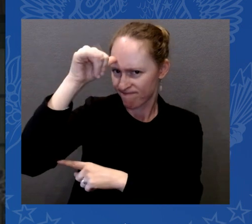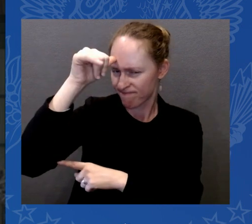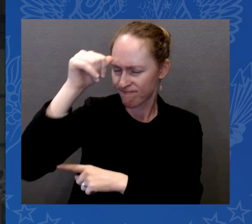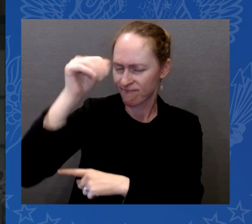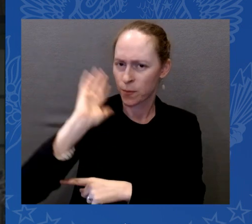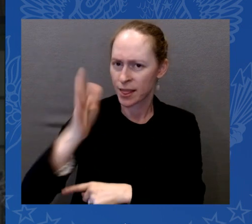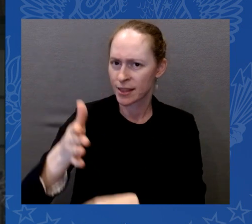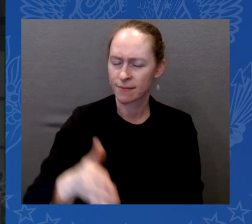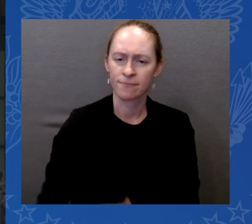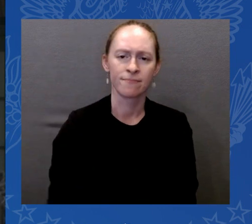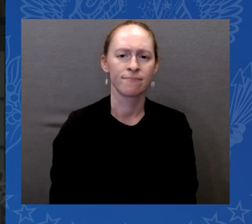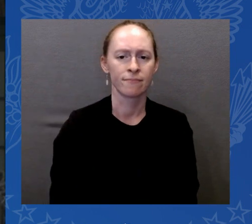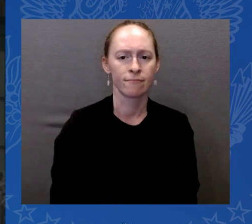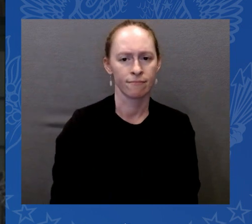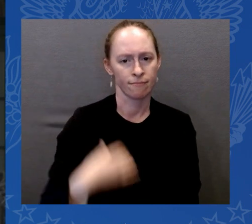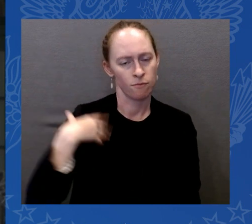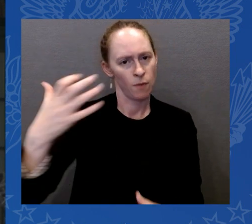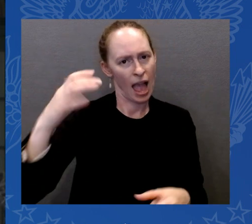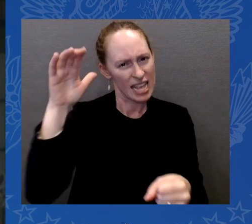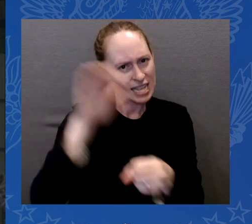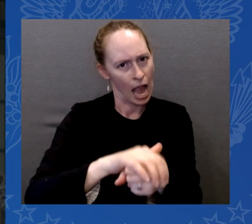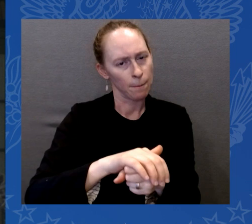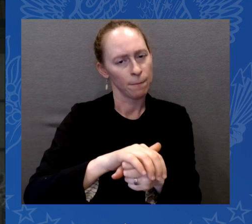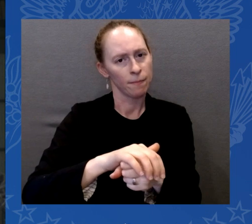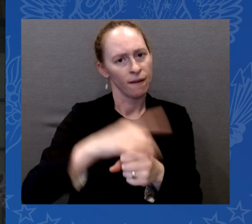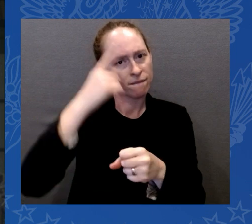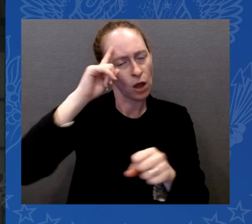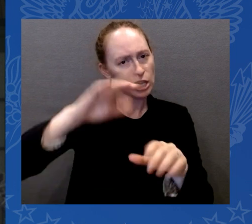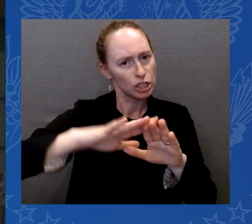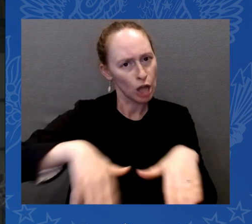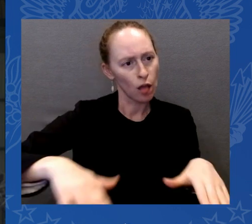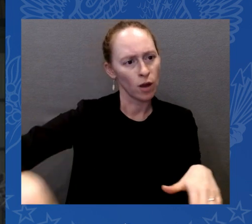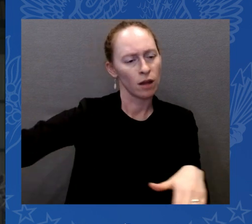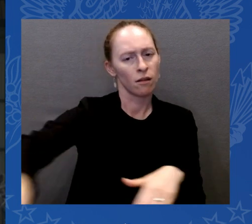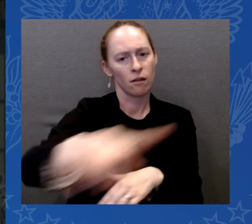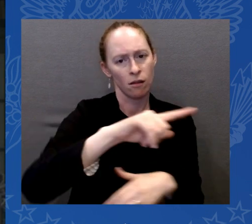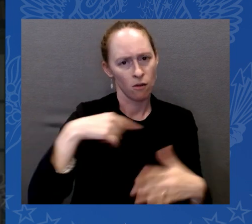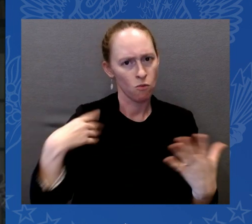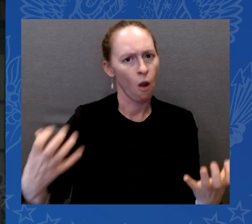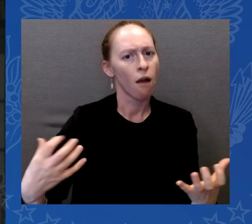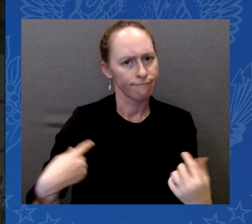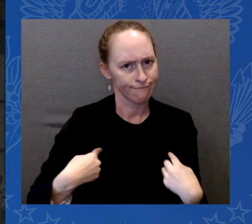Last year, a family of four saved two thousand four hundred thou- --